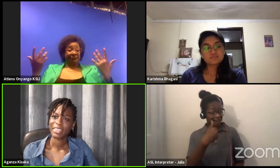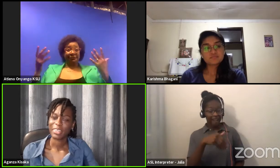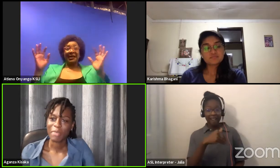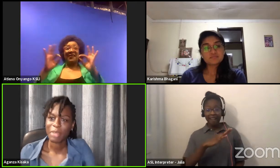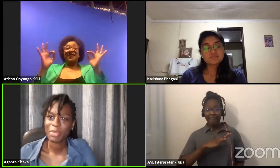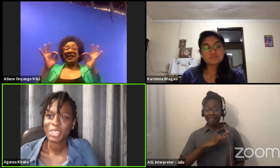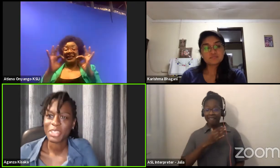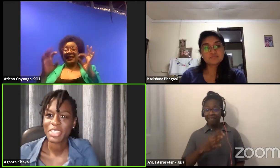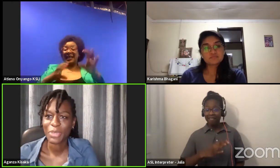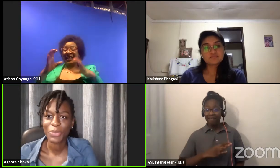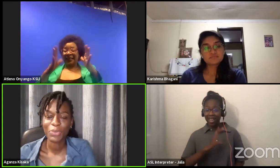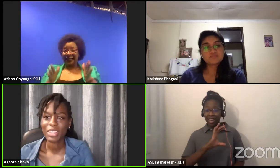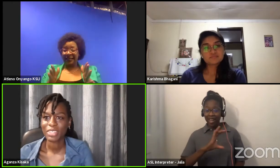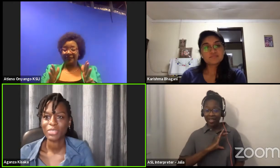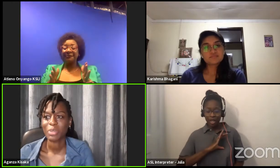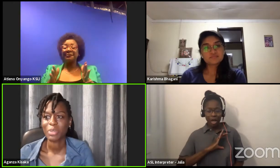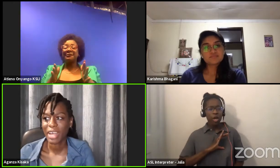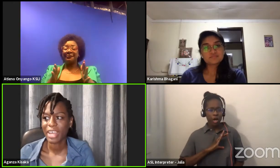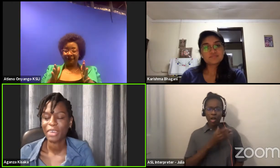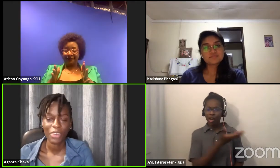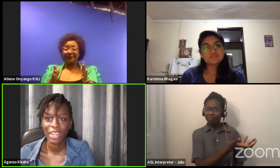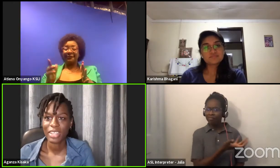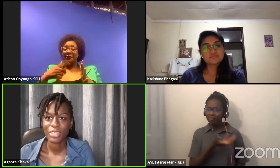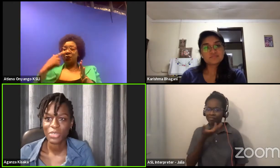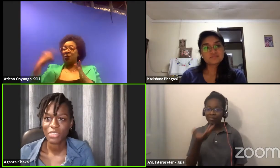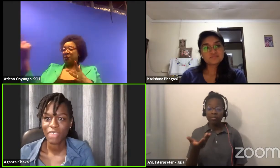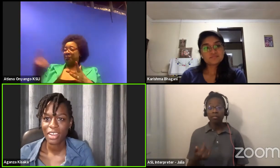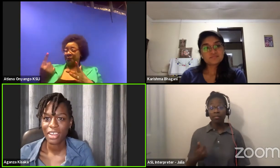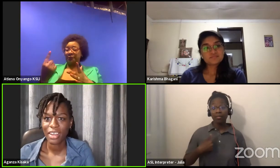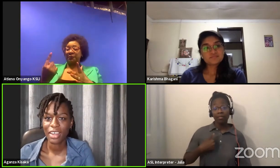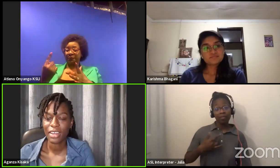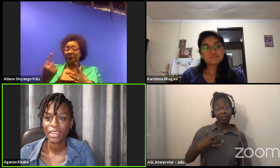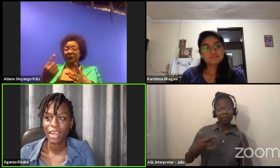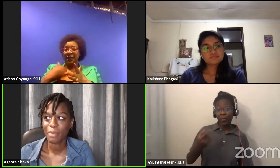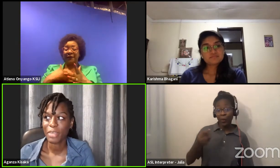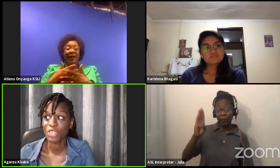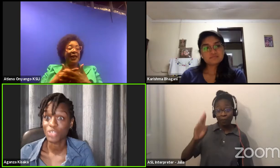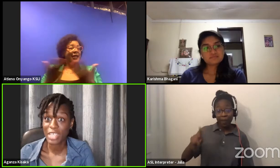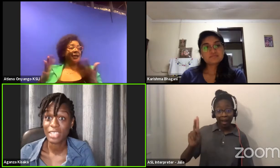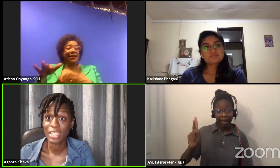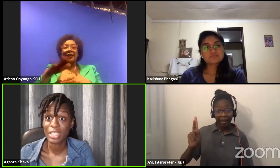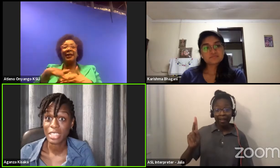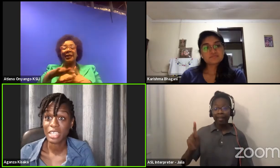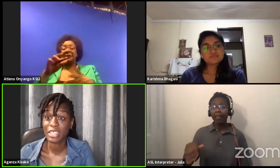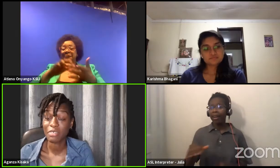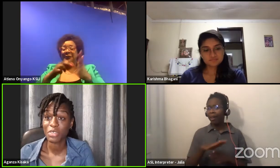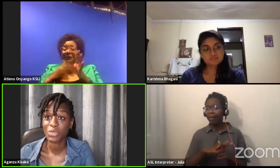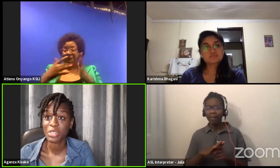You know, I'm that person who walks into a bank or any sort of area and I am interested in the individuals